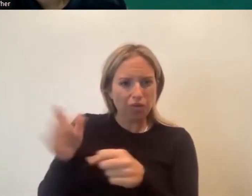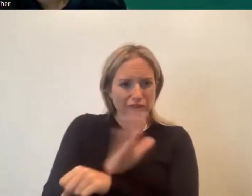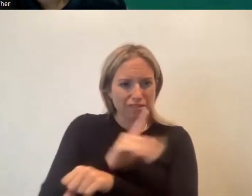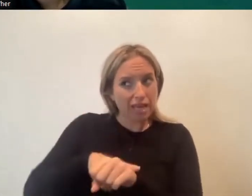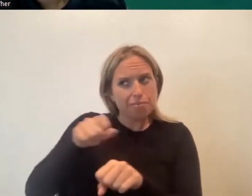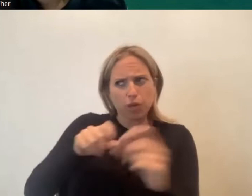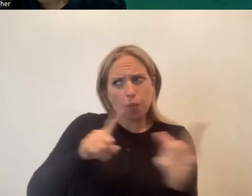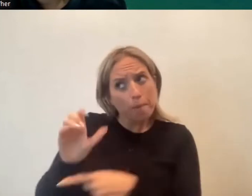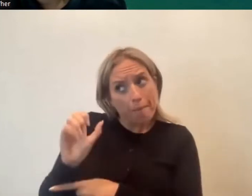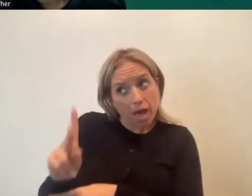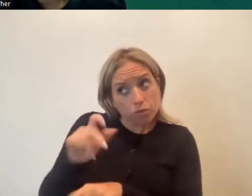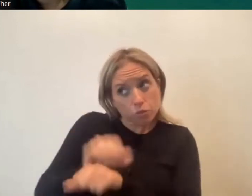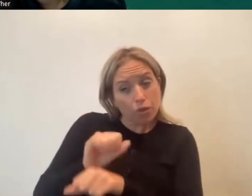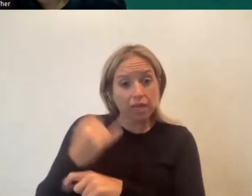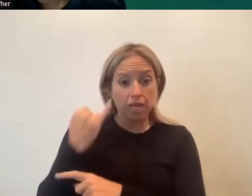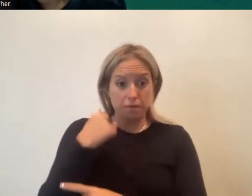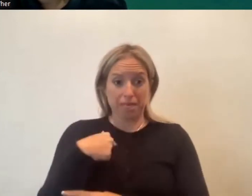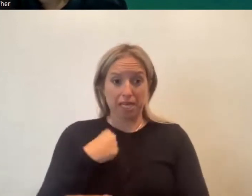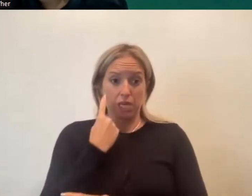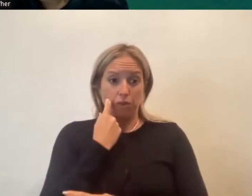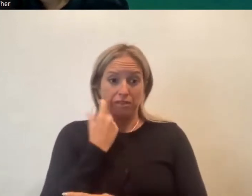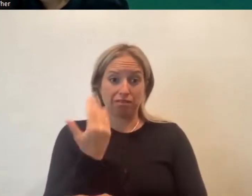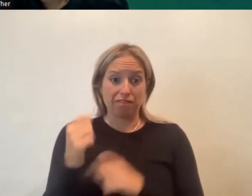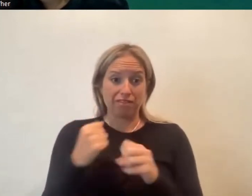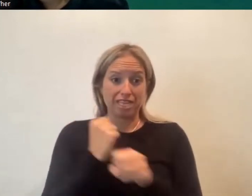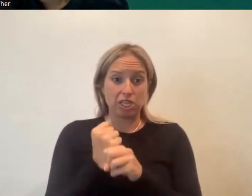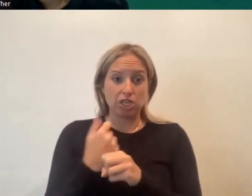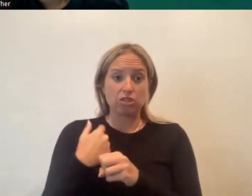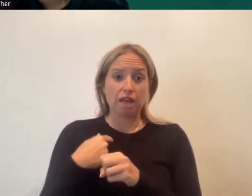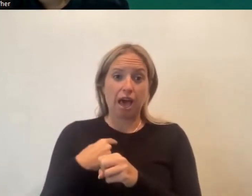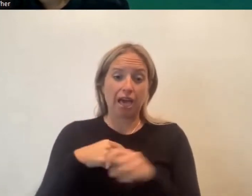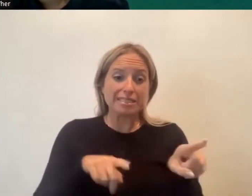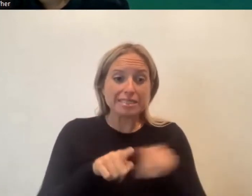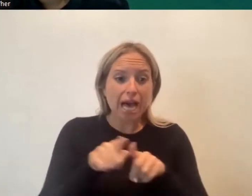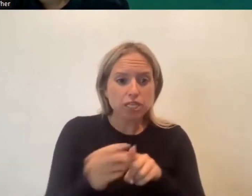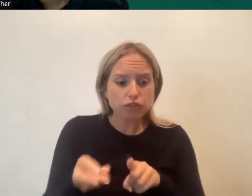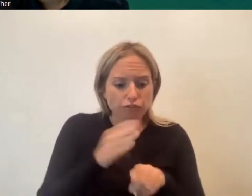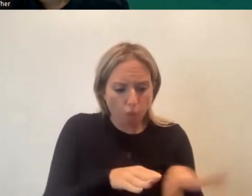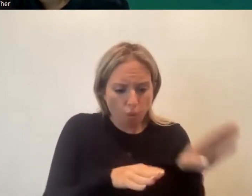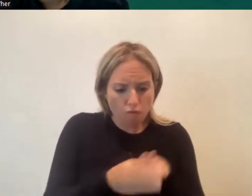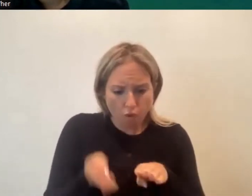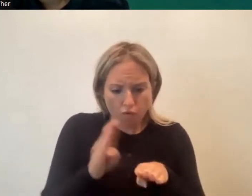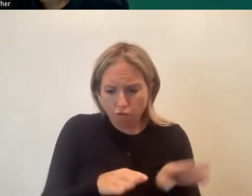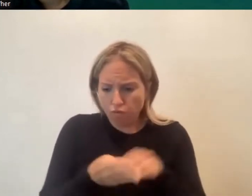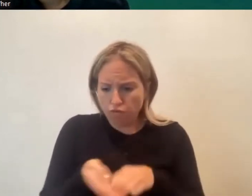So if I spent the past 15 years folding socks at a laundromat, one of the things that social